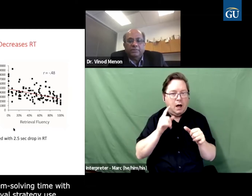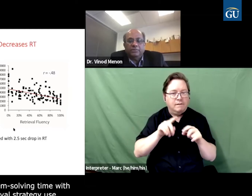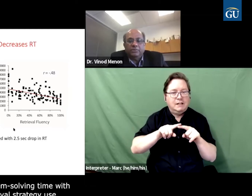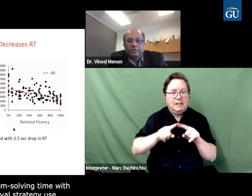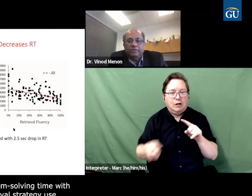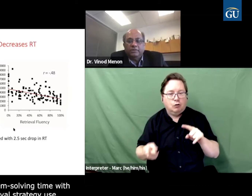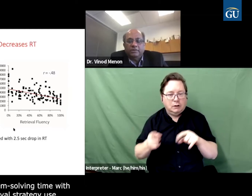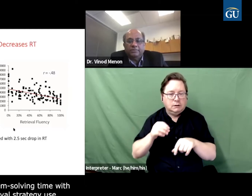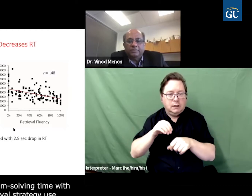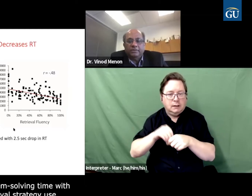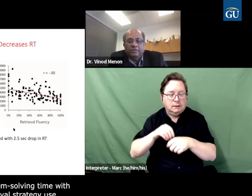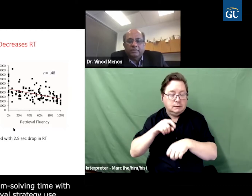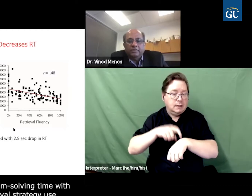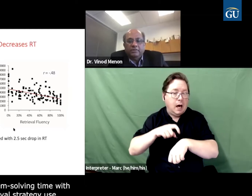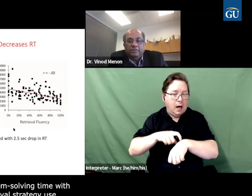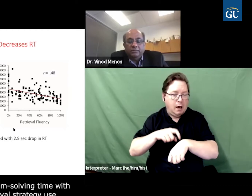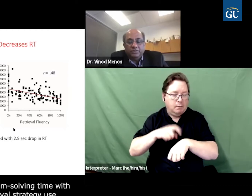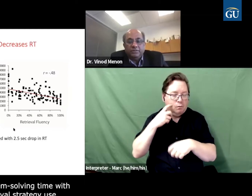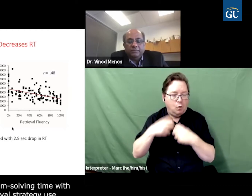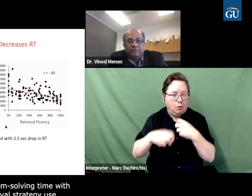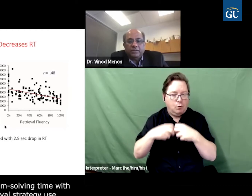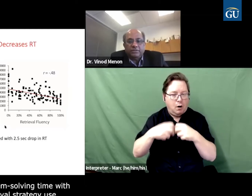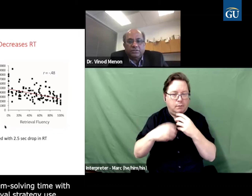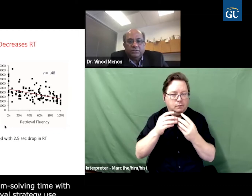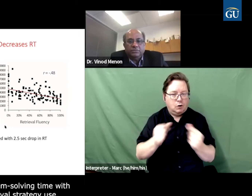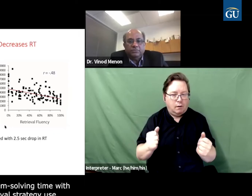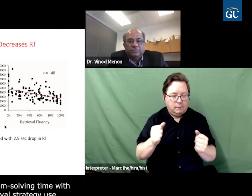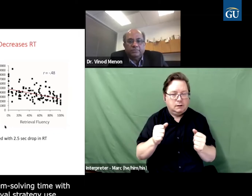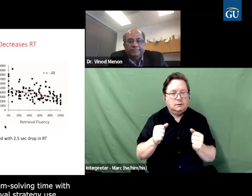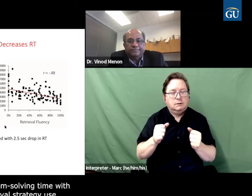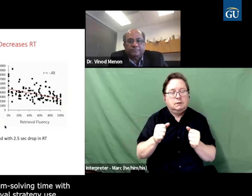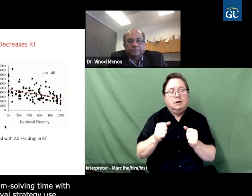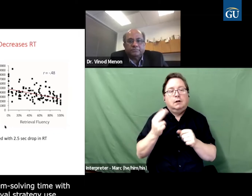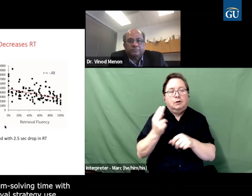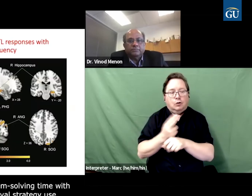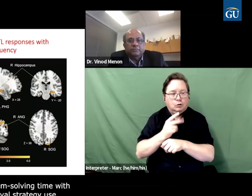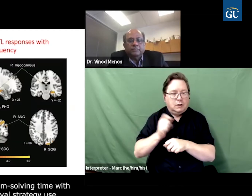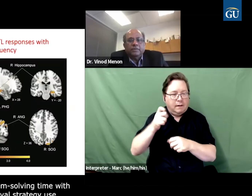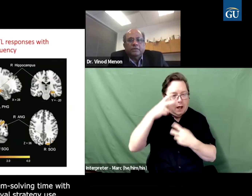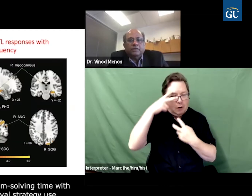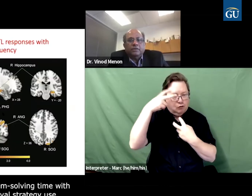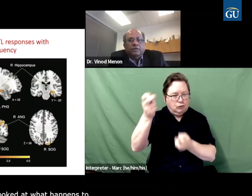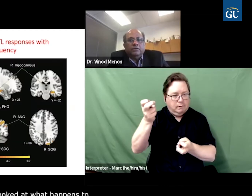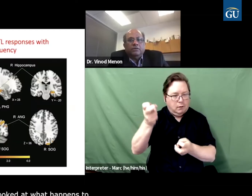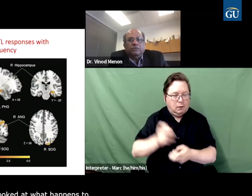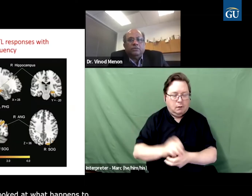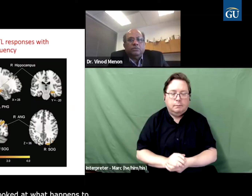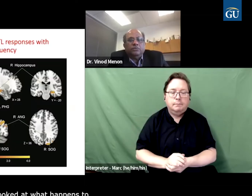problem-solving time with retrieval strategy use